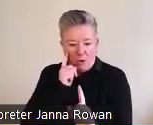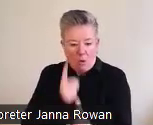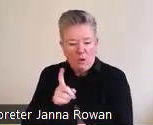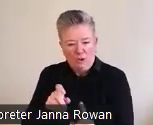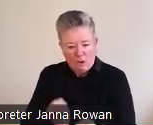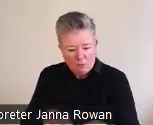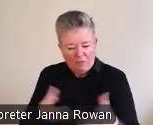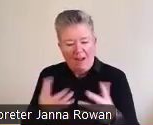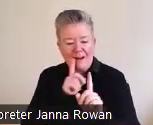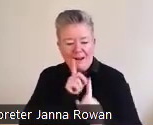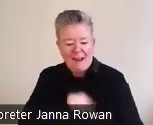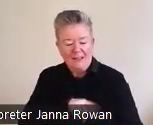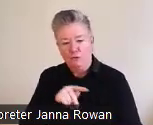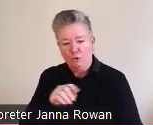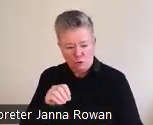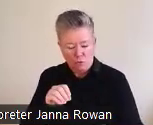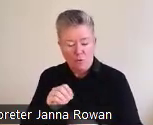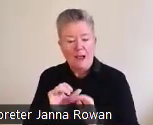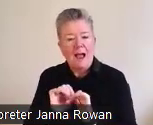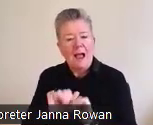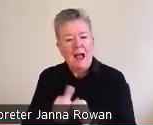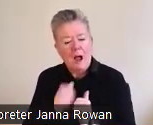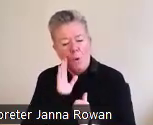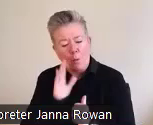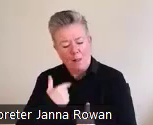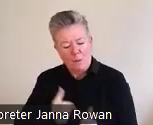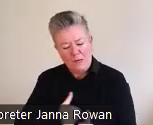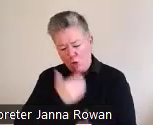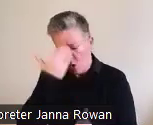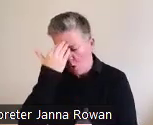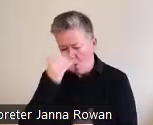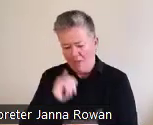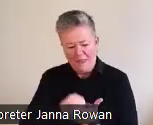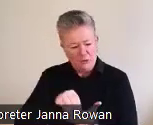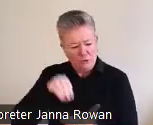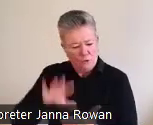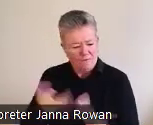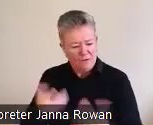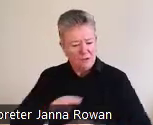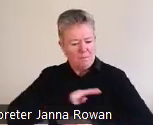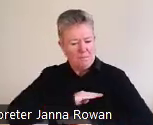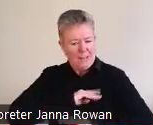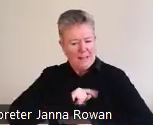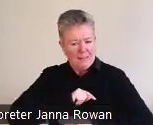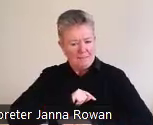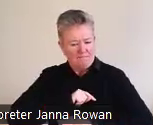an answer to how will we know the student has met it.